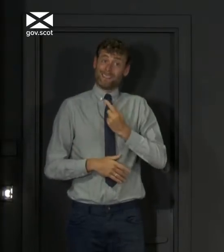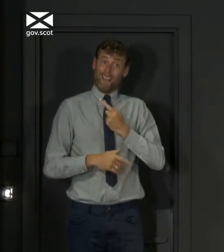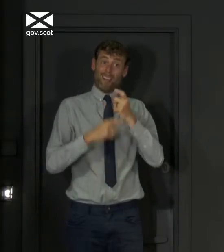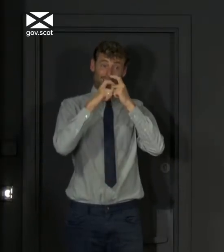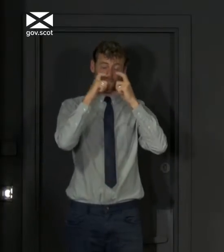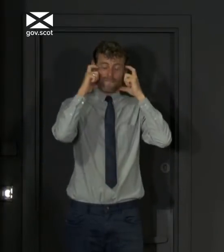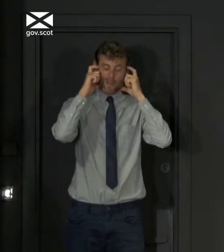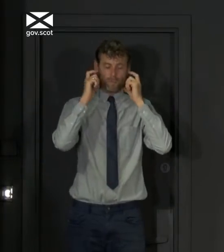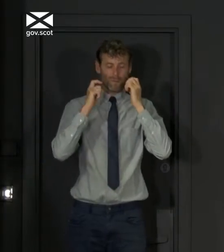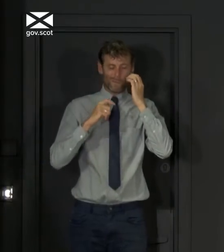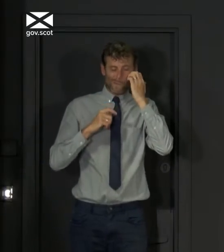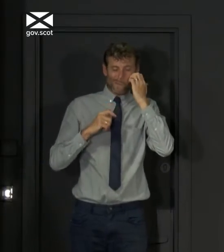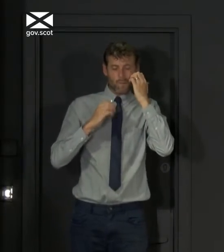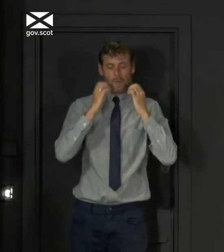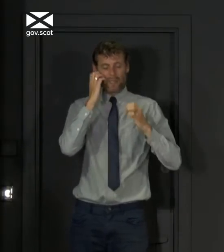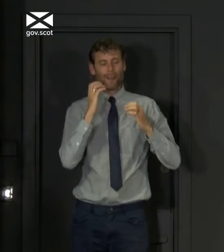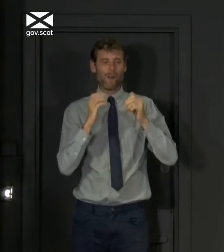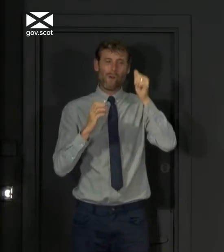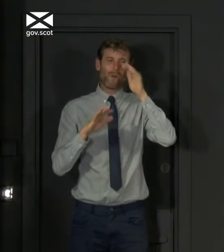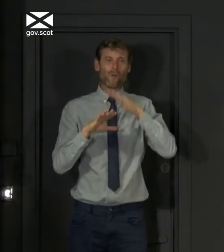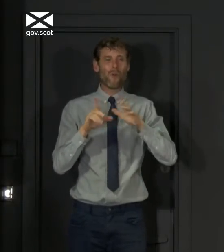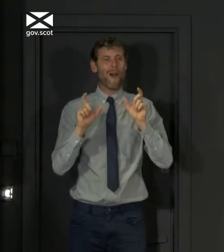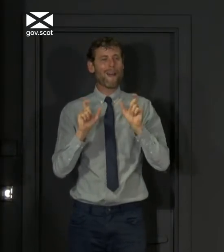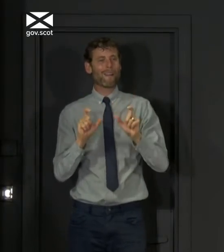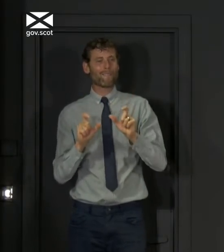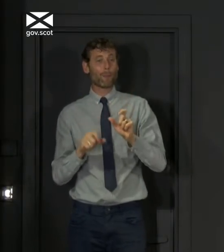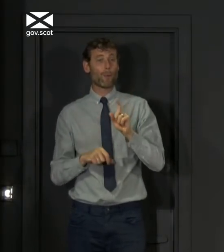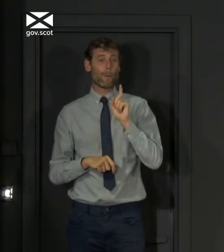thing and it takes a bit of getting used to, but I would rather do that than take the risk